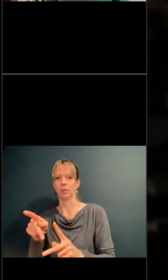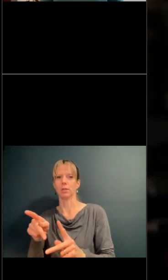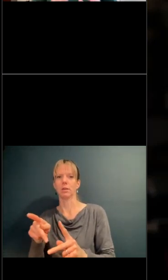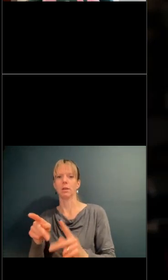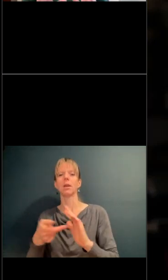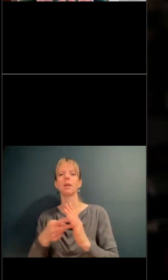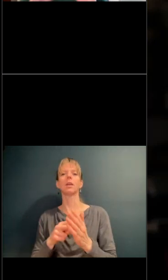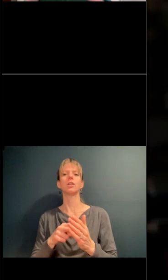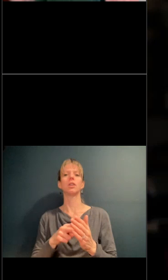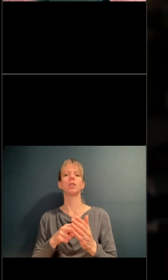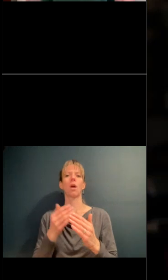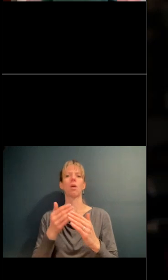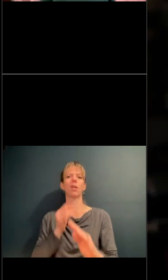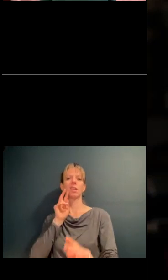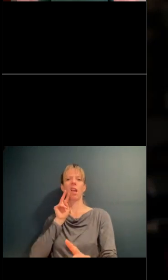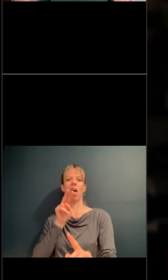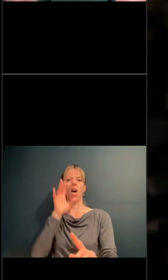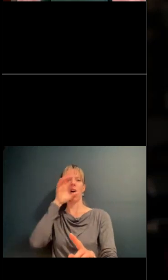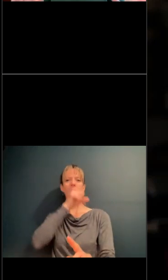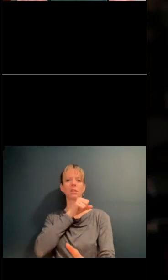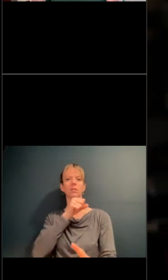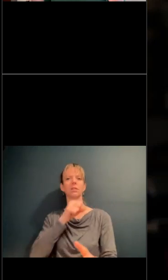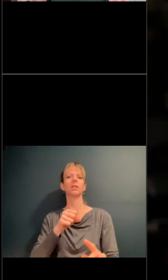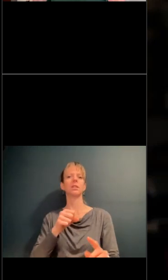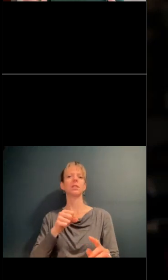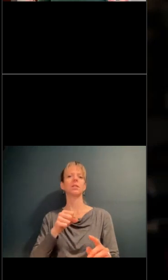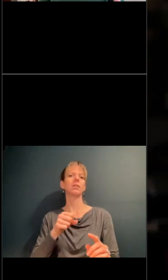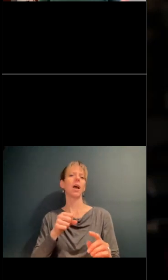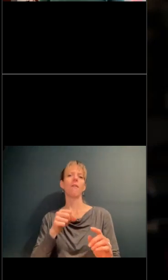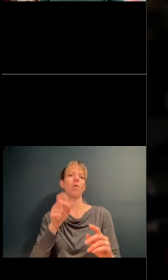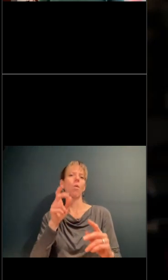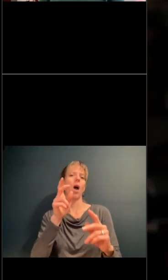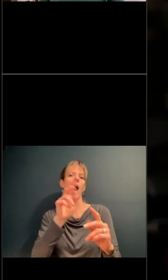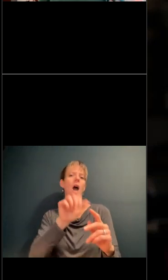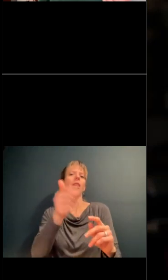ideas about whoever is the other in your life start to get overturned.